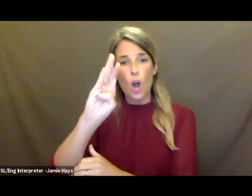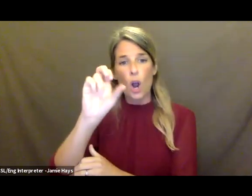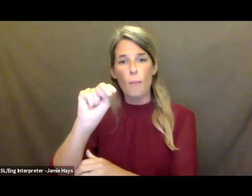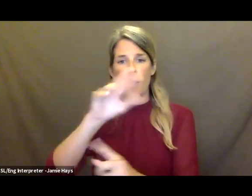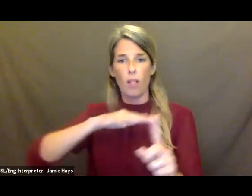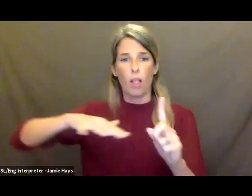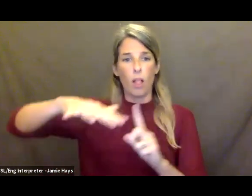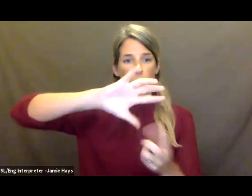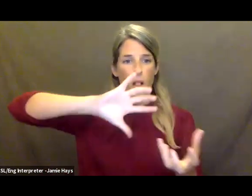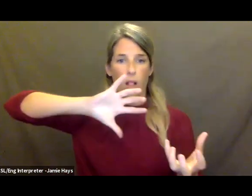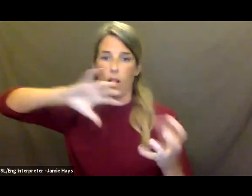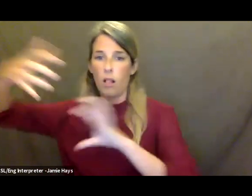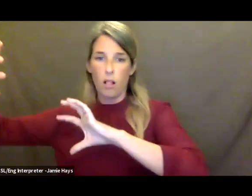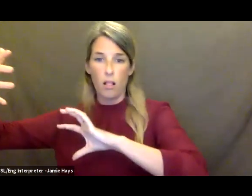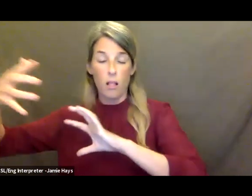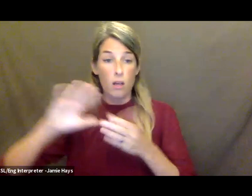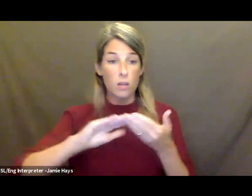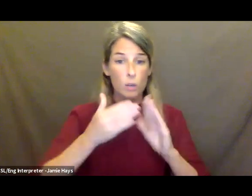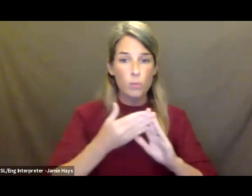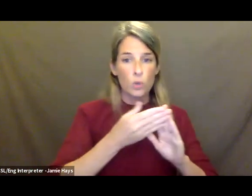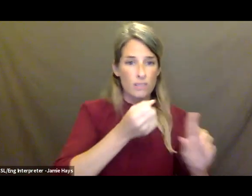climates that disproportionately affect indigenous people